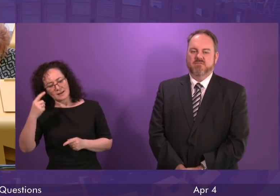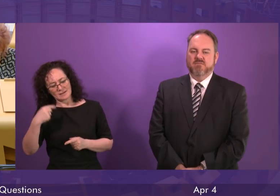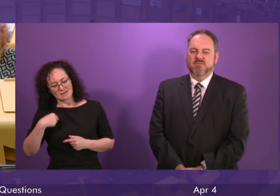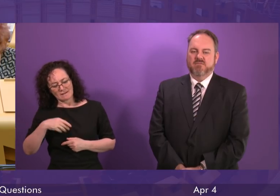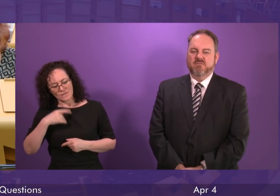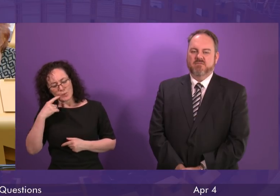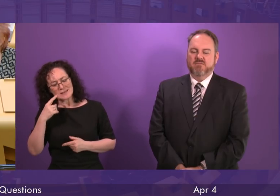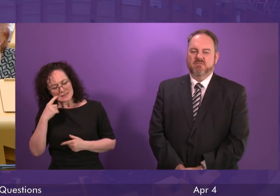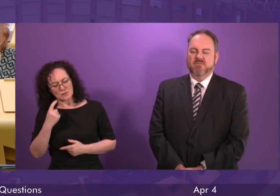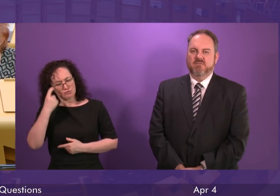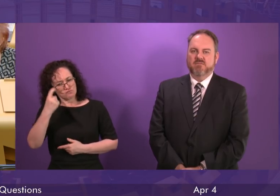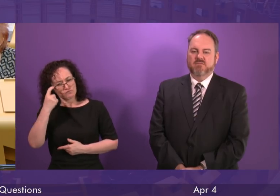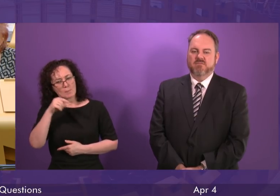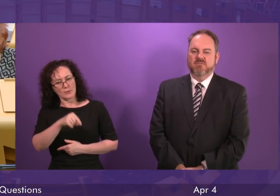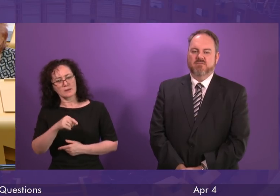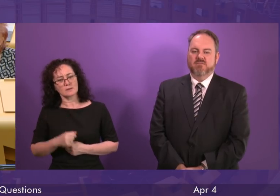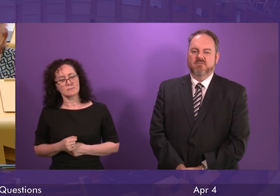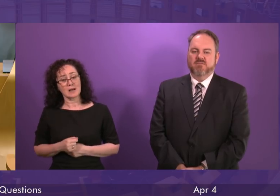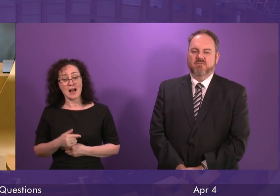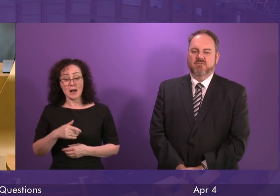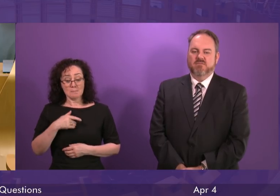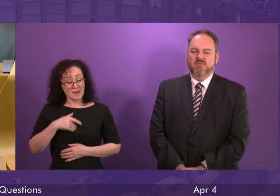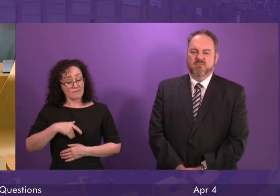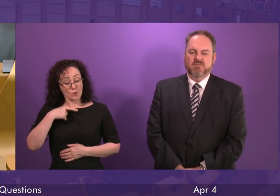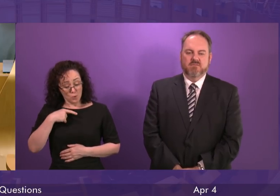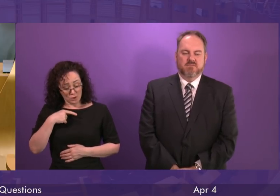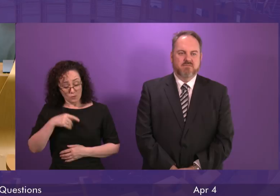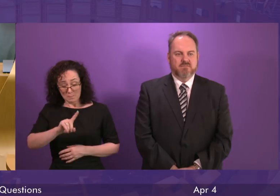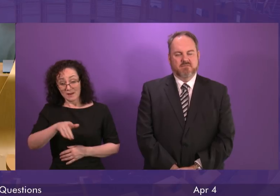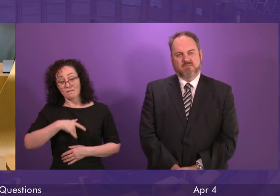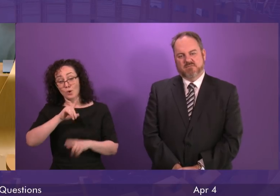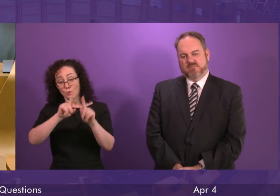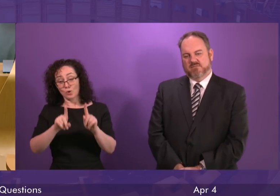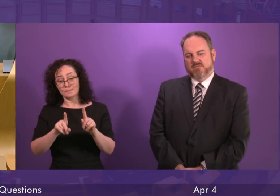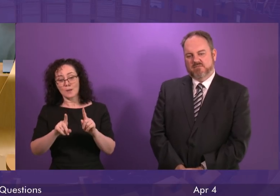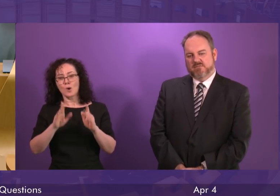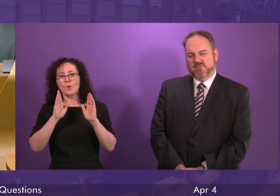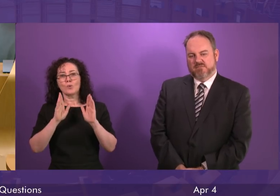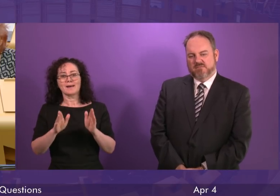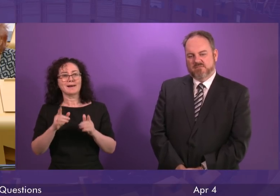looked at within the full scope of the task force’s work. Nothing should be off the agenda. This is a serious, complex and challenging issue.